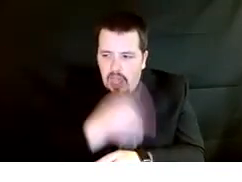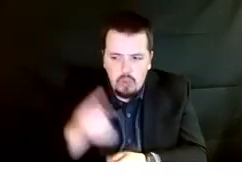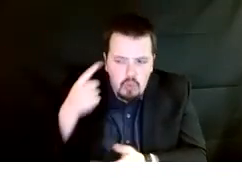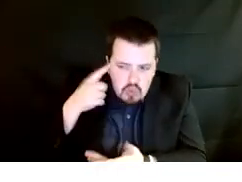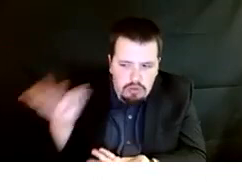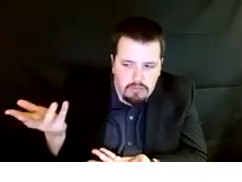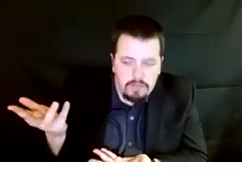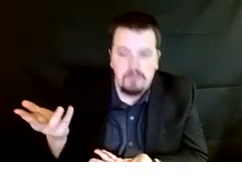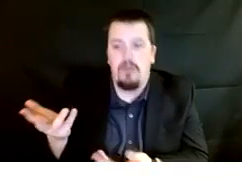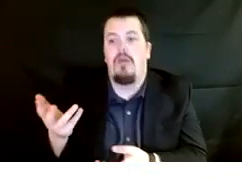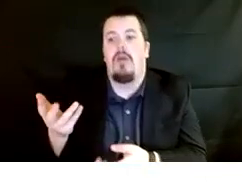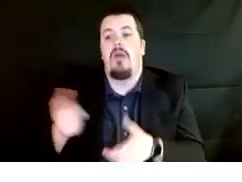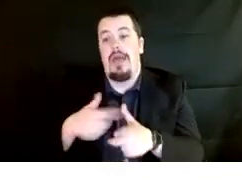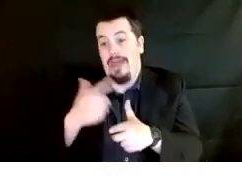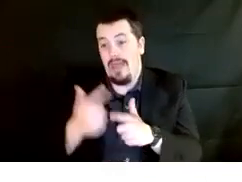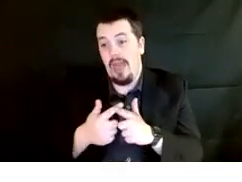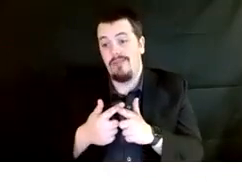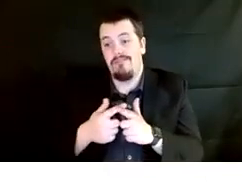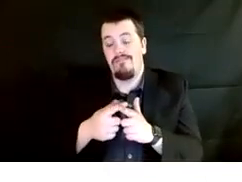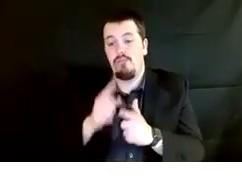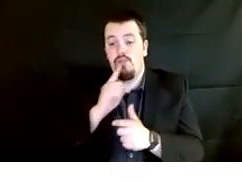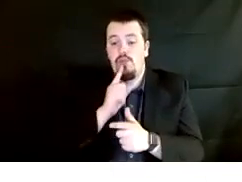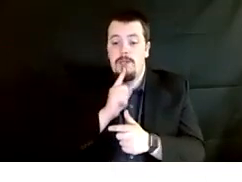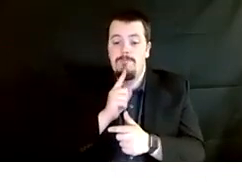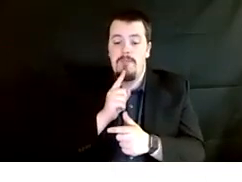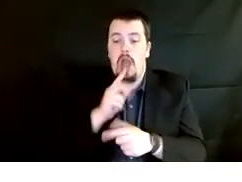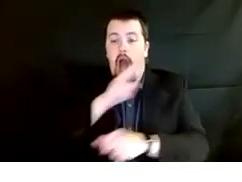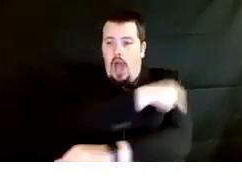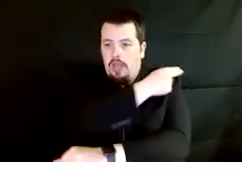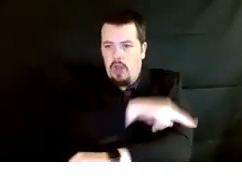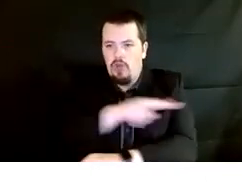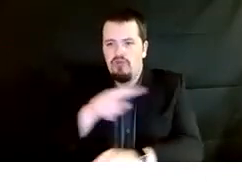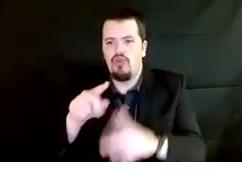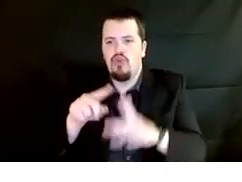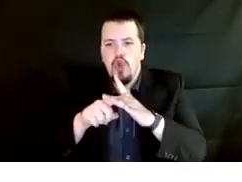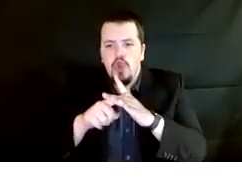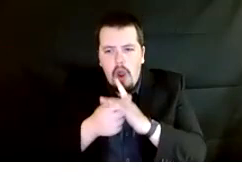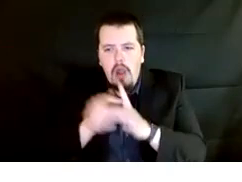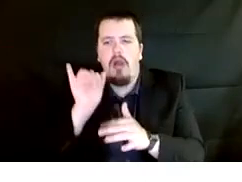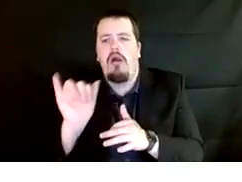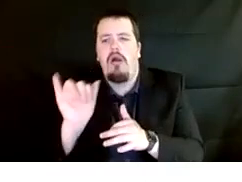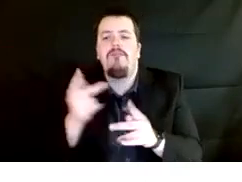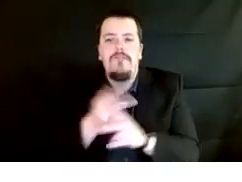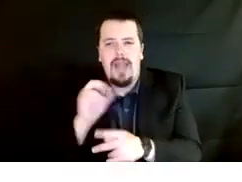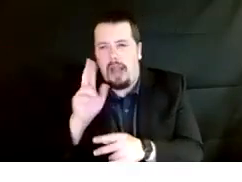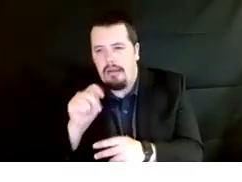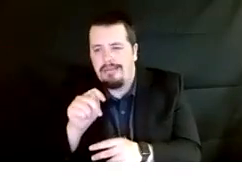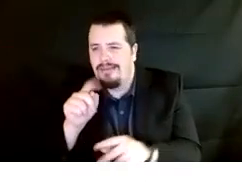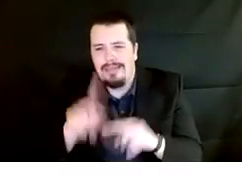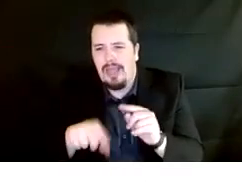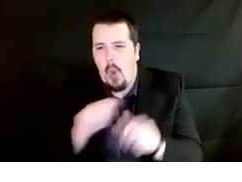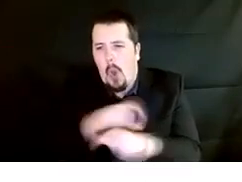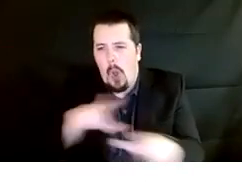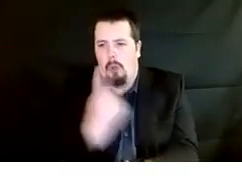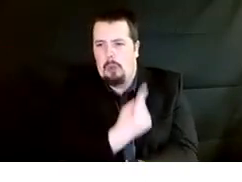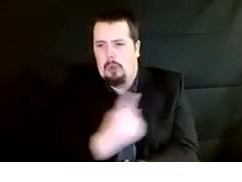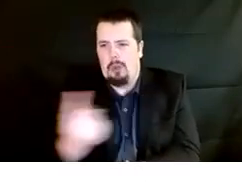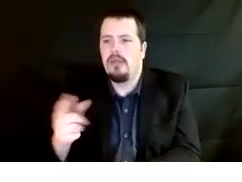um and um hospitals were starting to kind of figure out um that people needed to be there